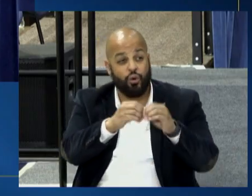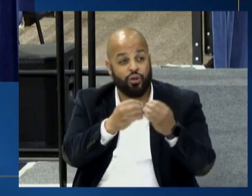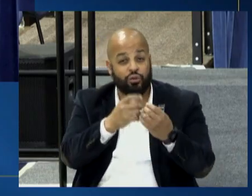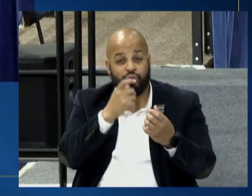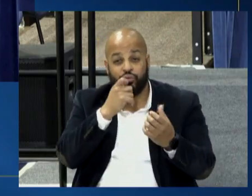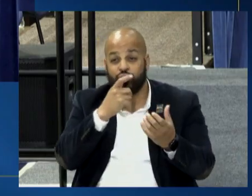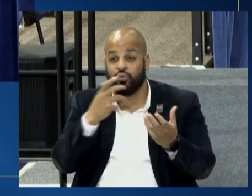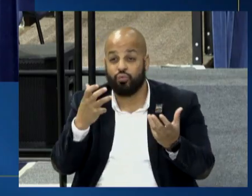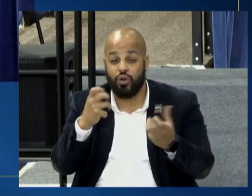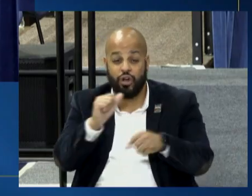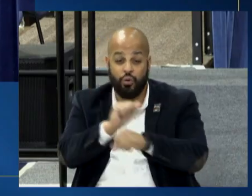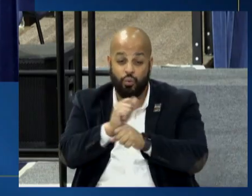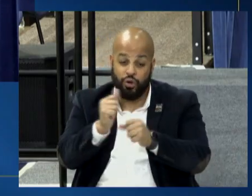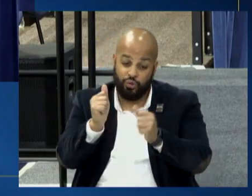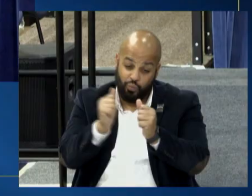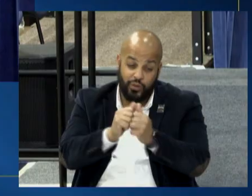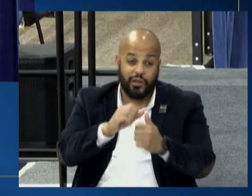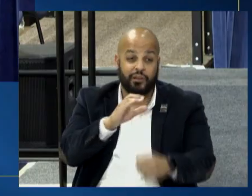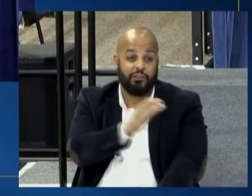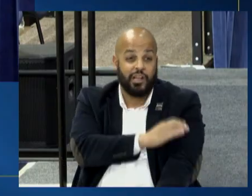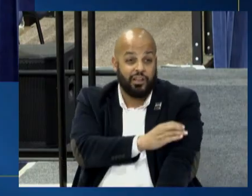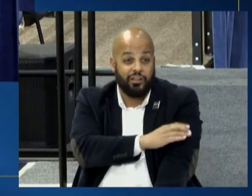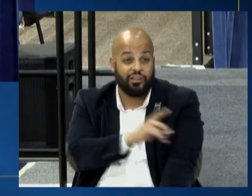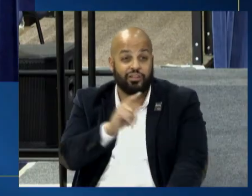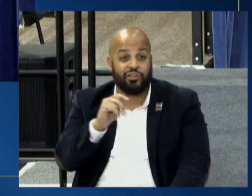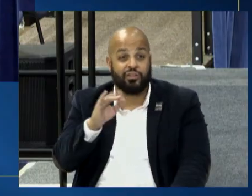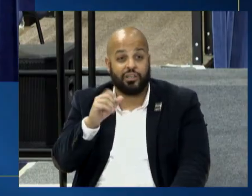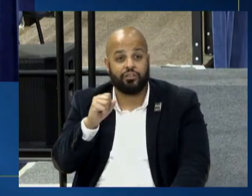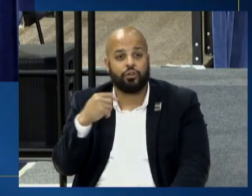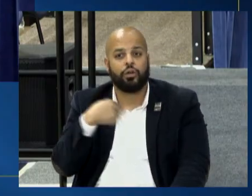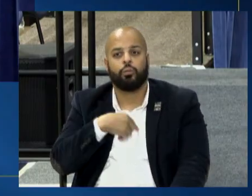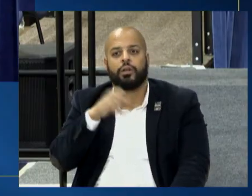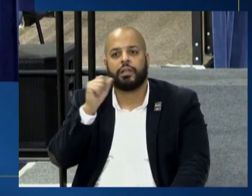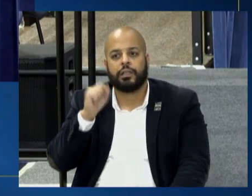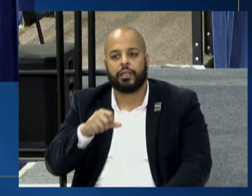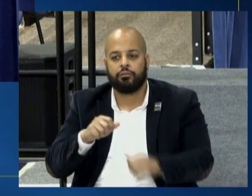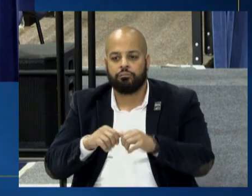work through clinical trials, so that we can expand the reach of those clinical trials to